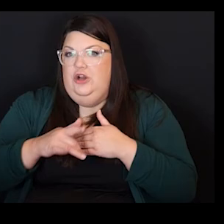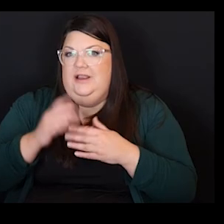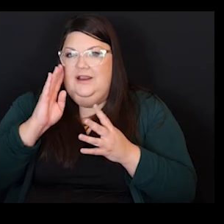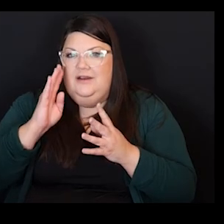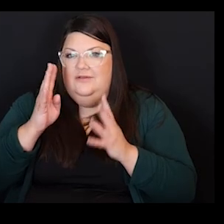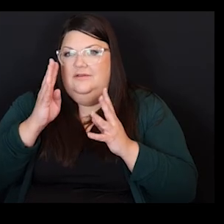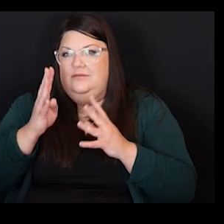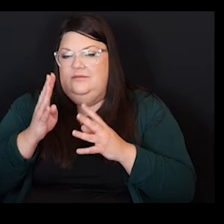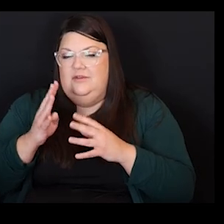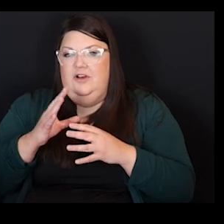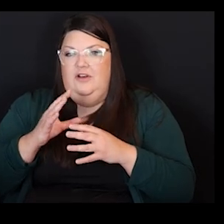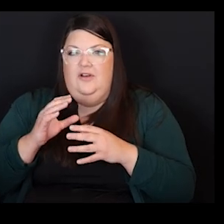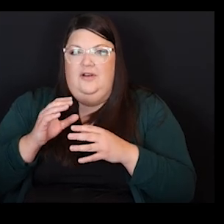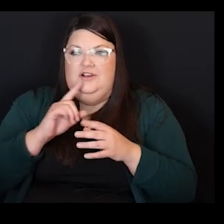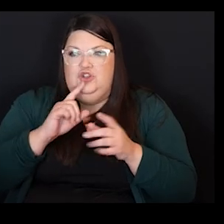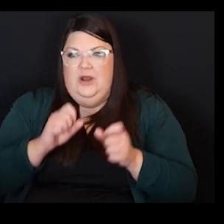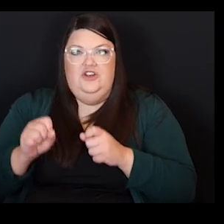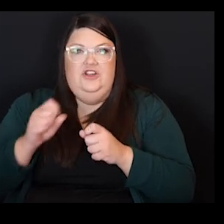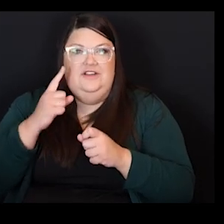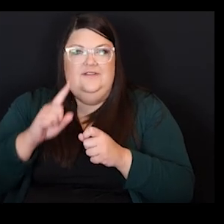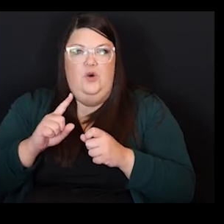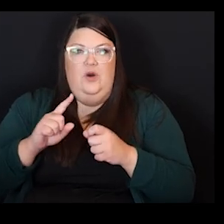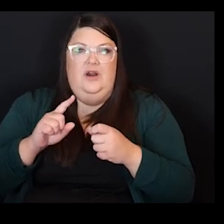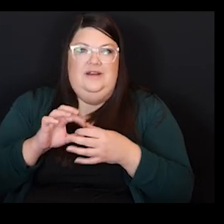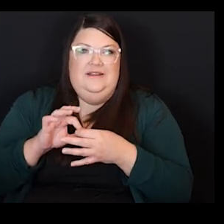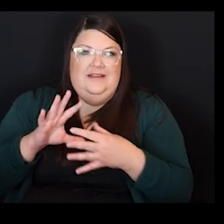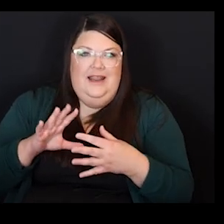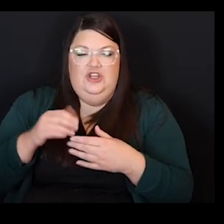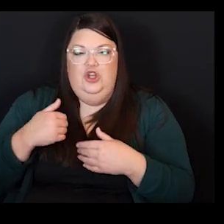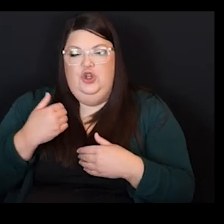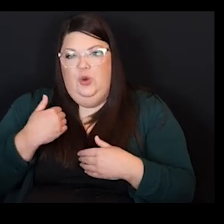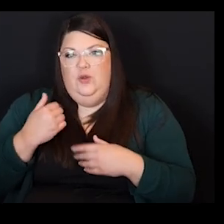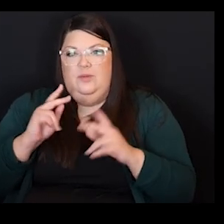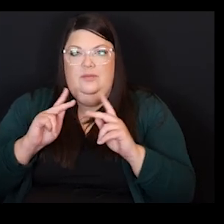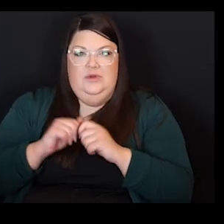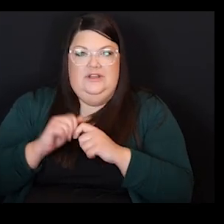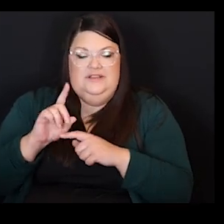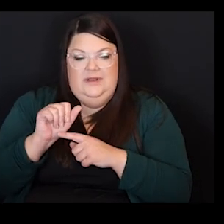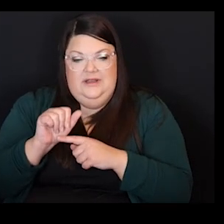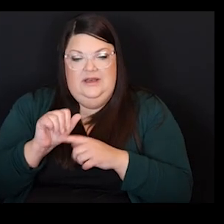Disconnected Youth and/or Disconnected Adults with Disabilities, Field Initiated, and the like).